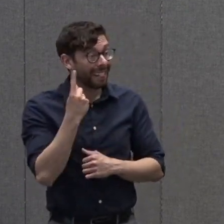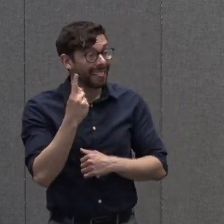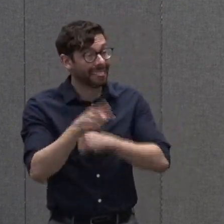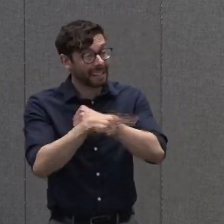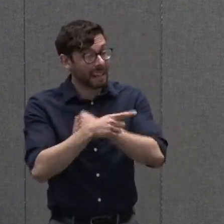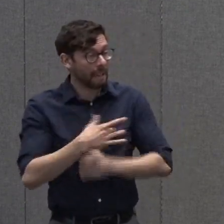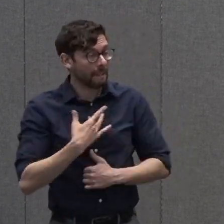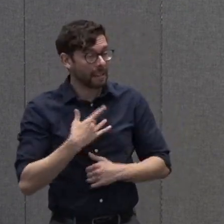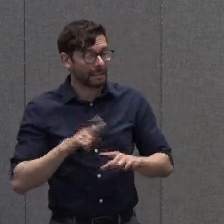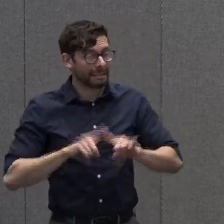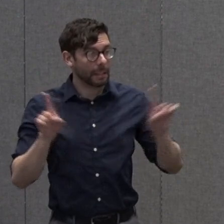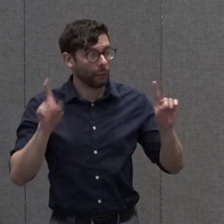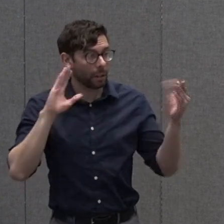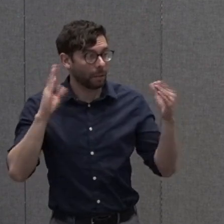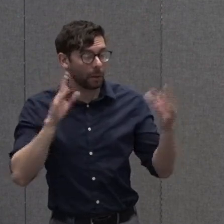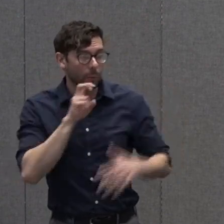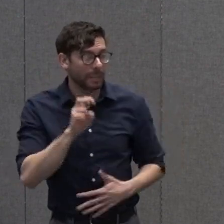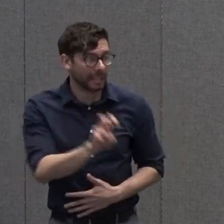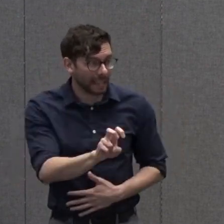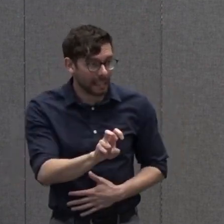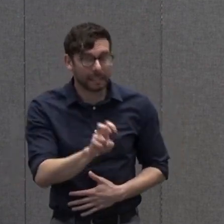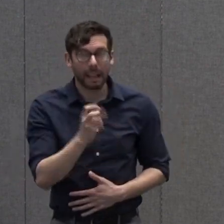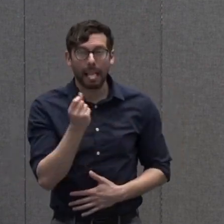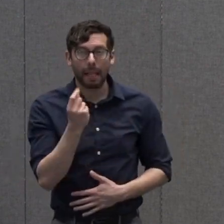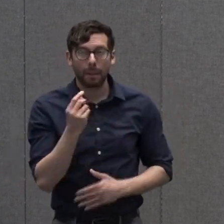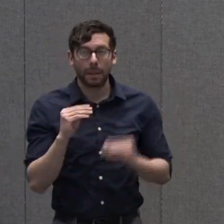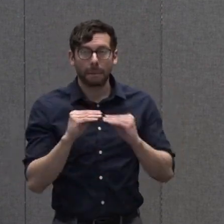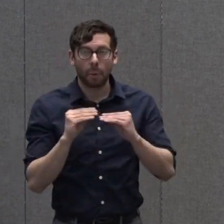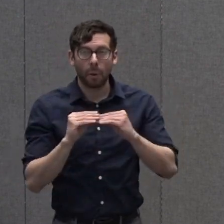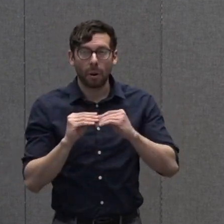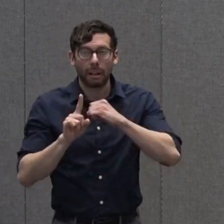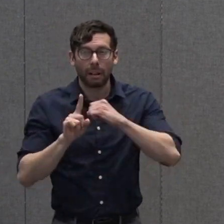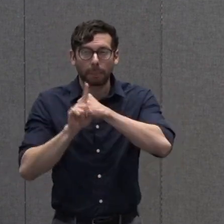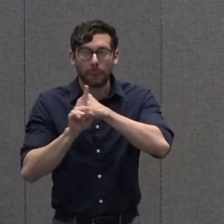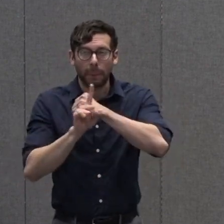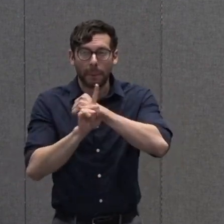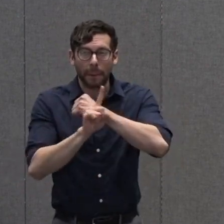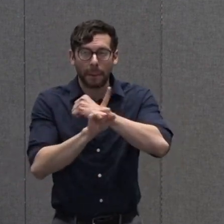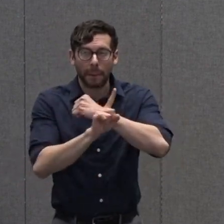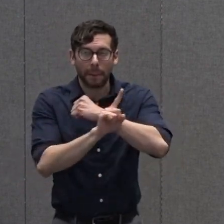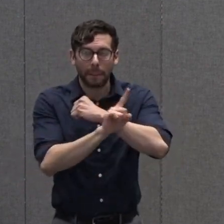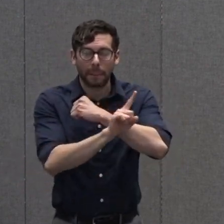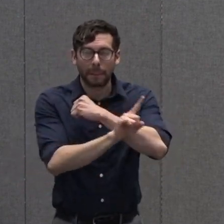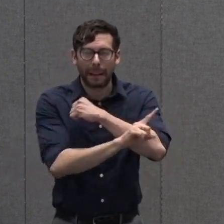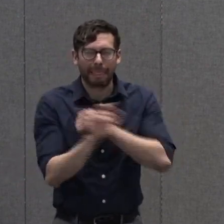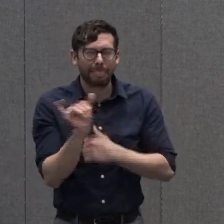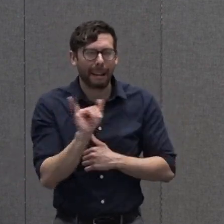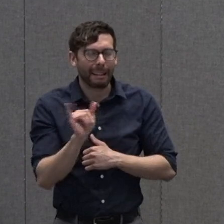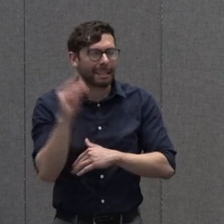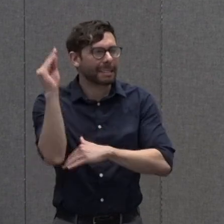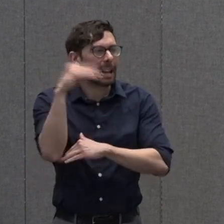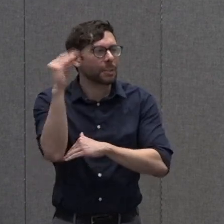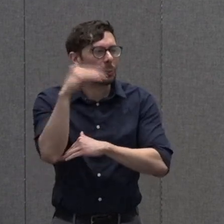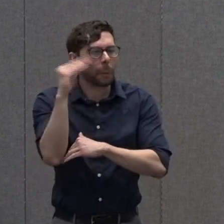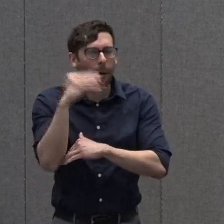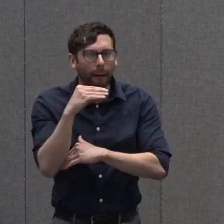She's a little bit more spikey, more like a dinosaur scale than what I would expect. And she's got these wonderful feet,